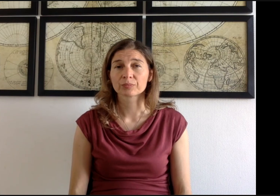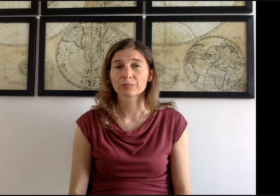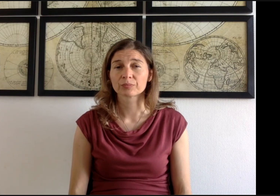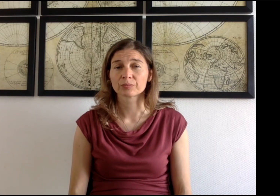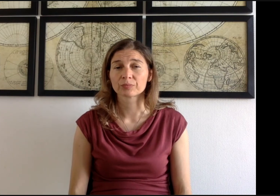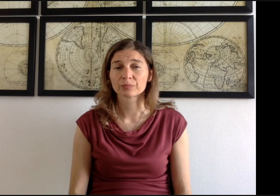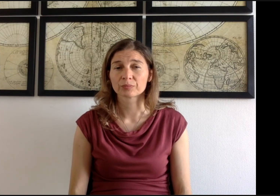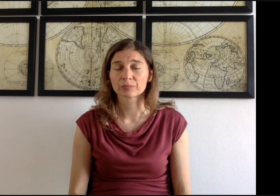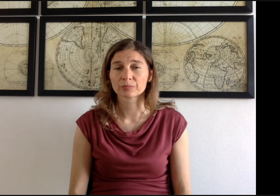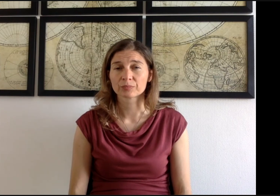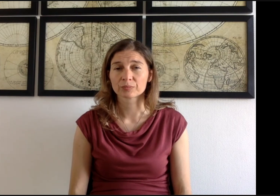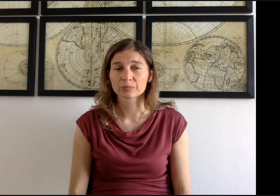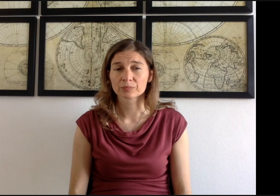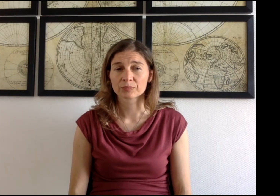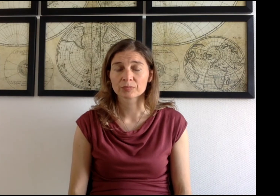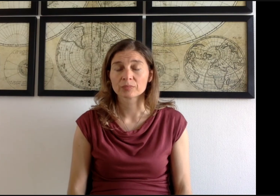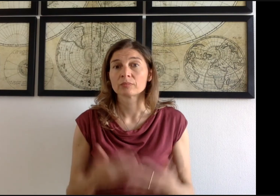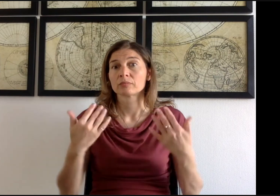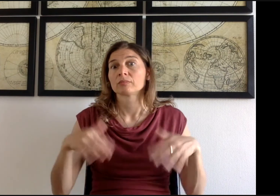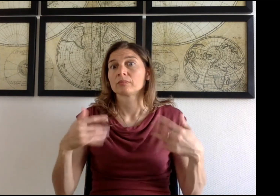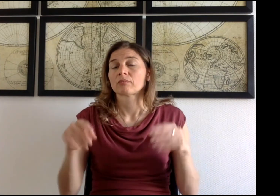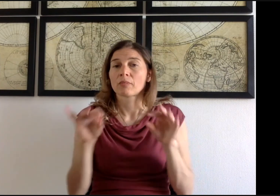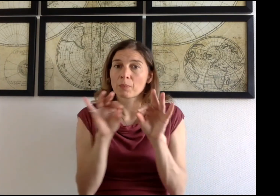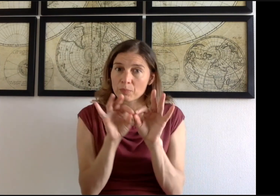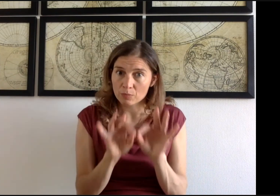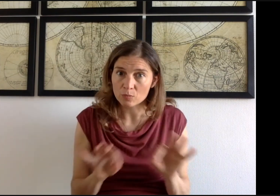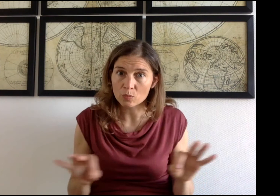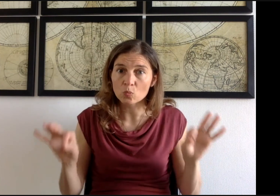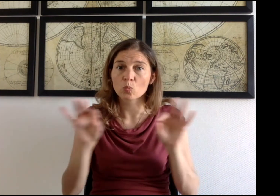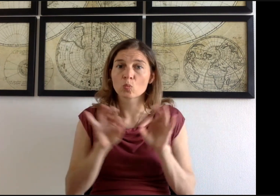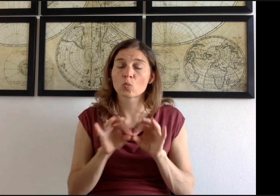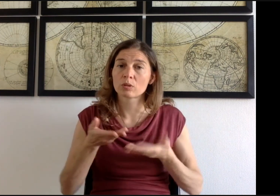it's very important for us, DPOs, to be today unique